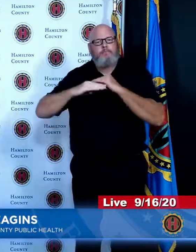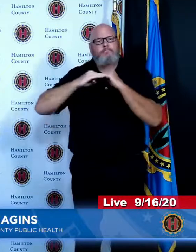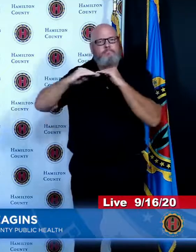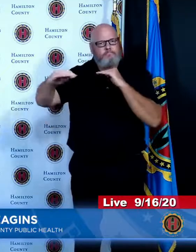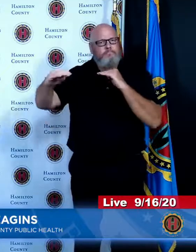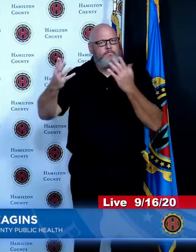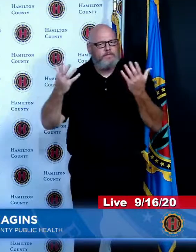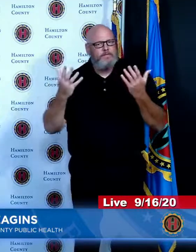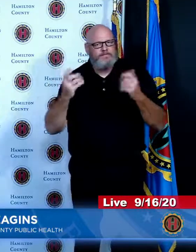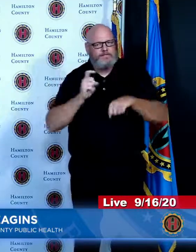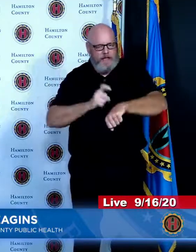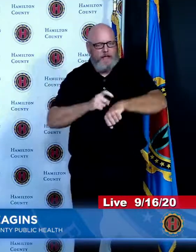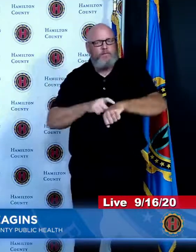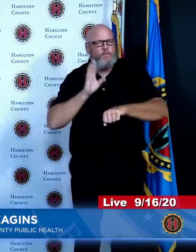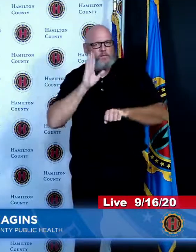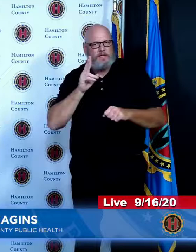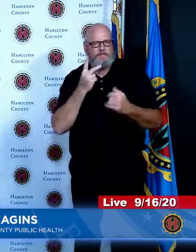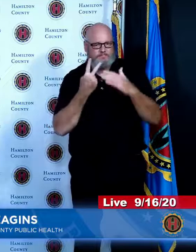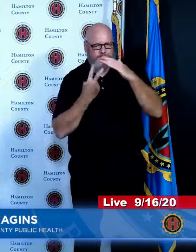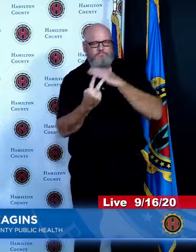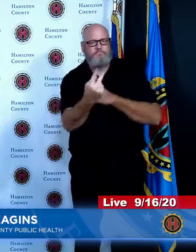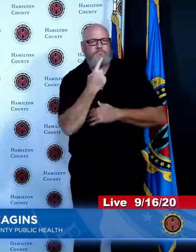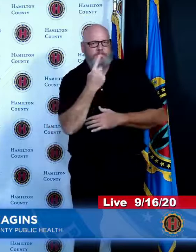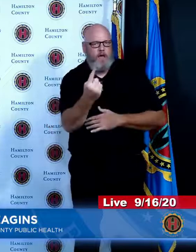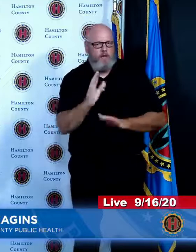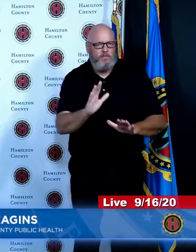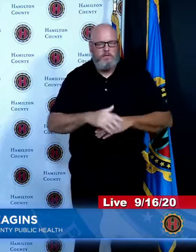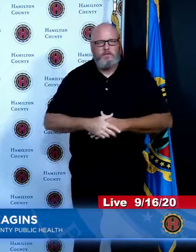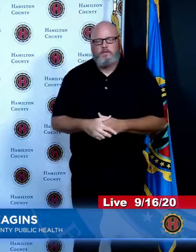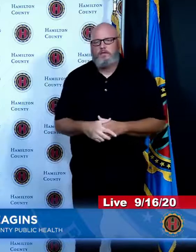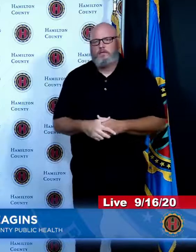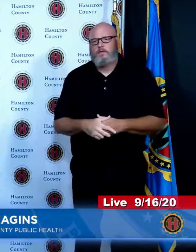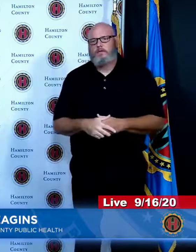through the Health Collaborative the local health systems are doing the same